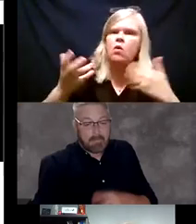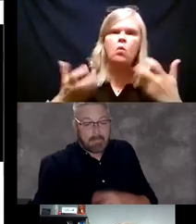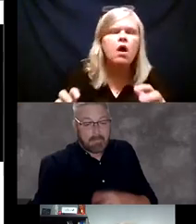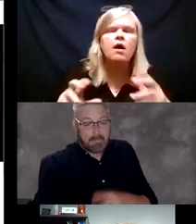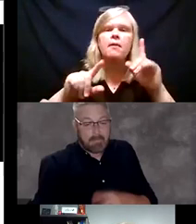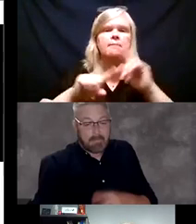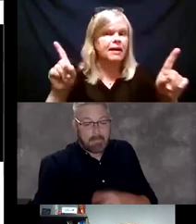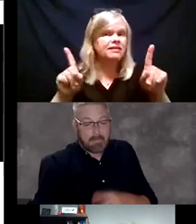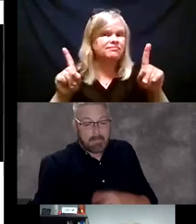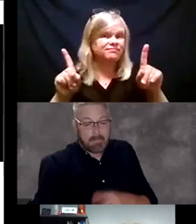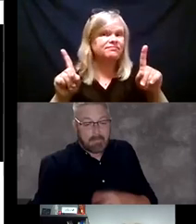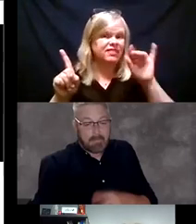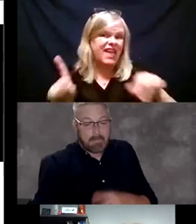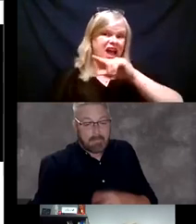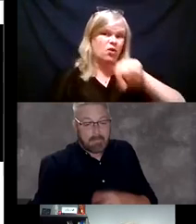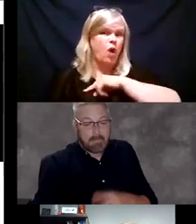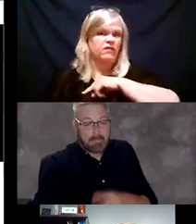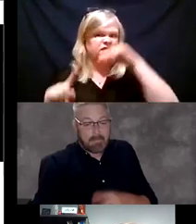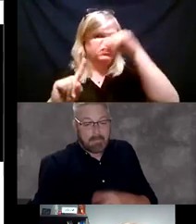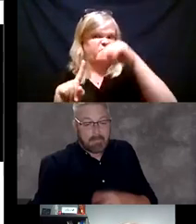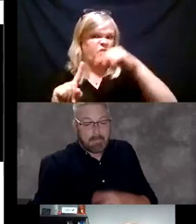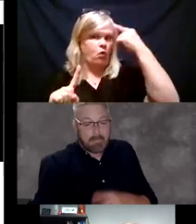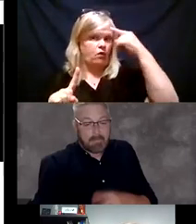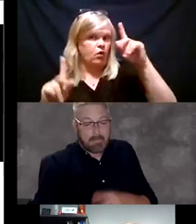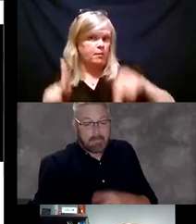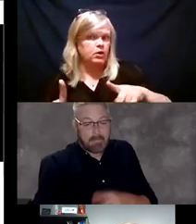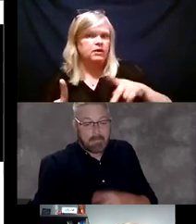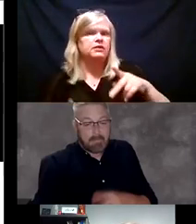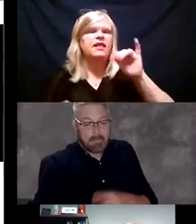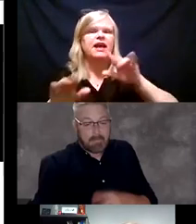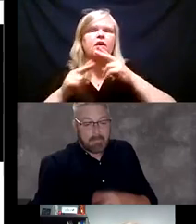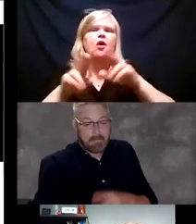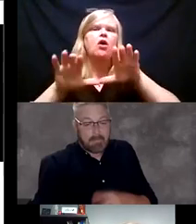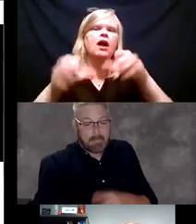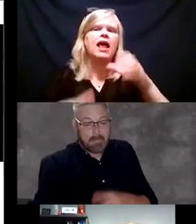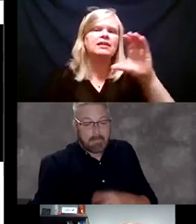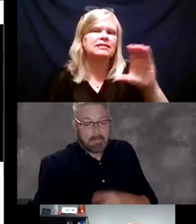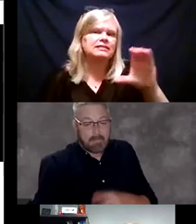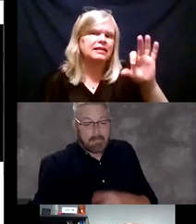WOULD ALSO QUALIFY. THIS IS A CLASS C FELONY, UP TO